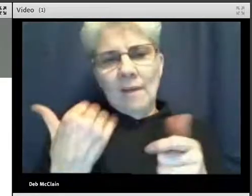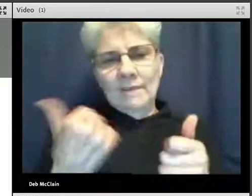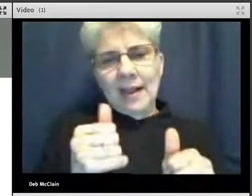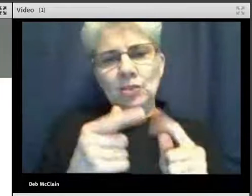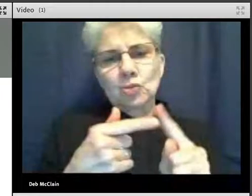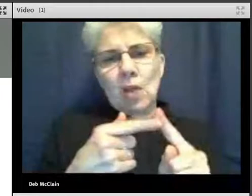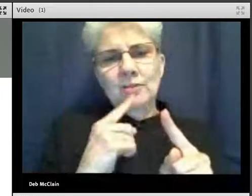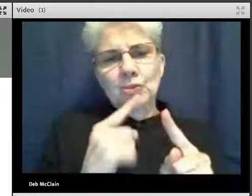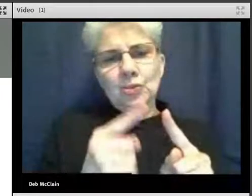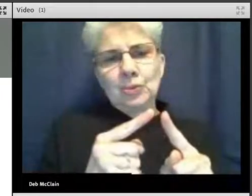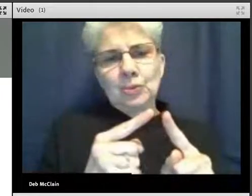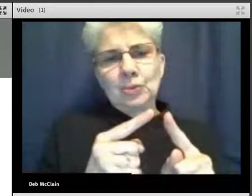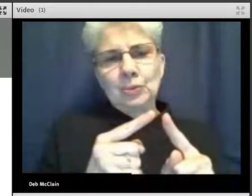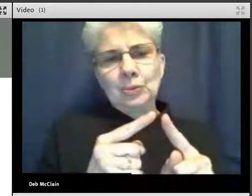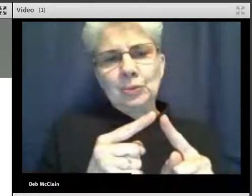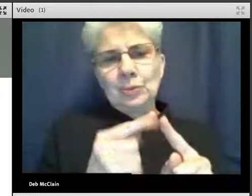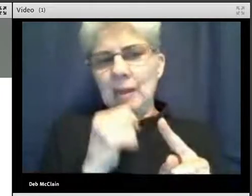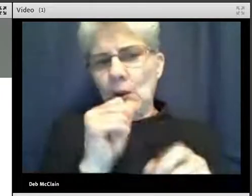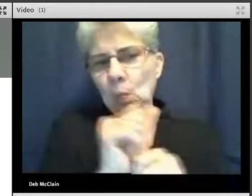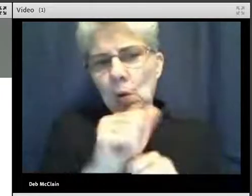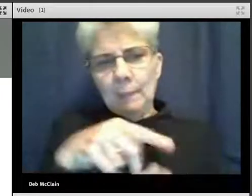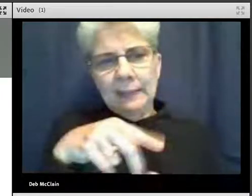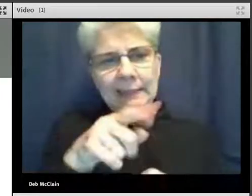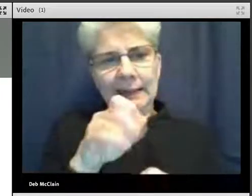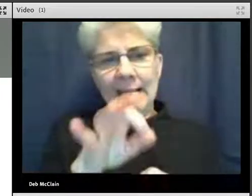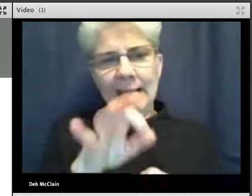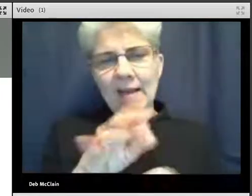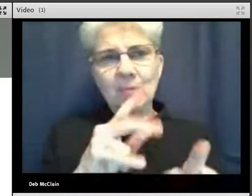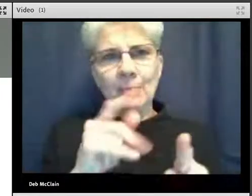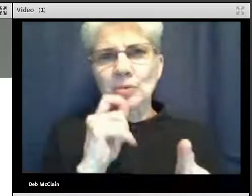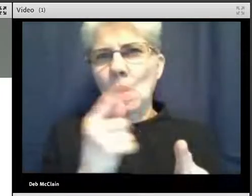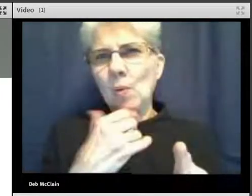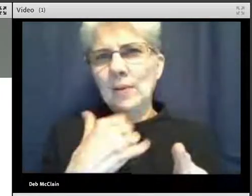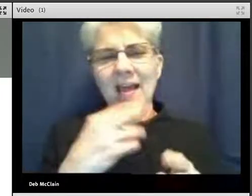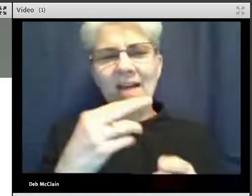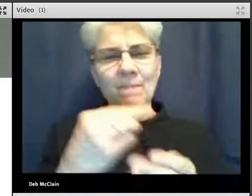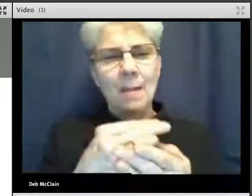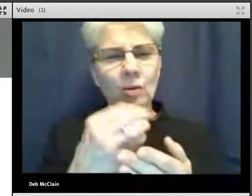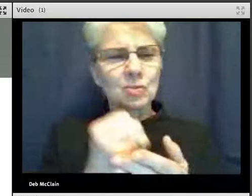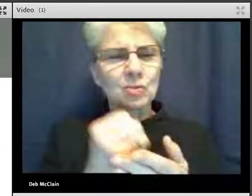I know I've kind of tried to skirt working on a PDF and, you know, people don't always have Microsoft Word,